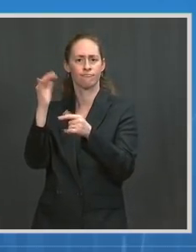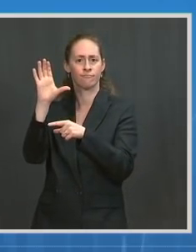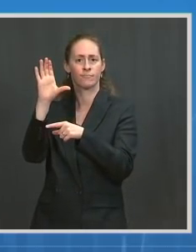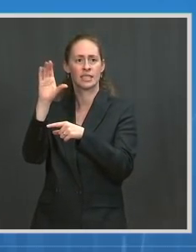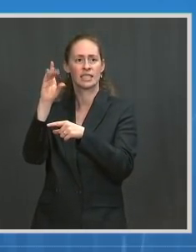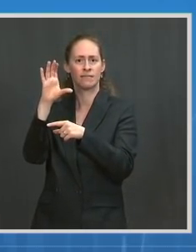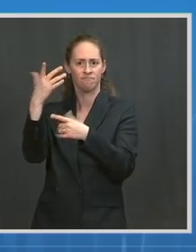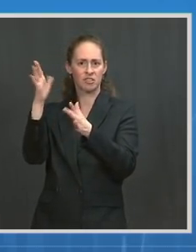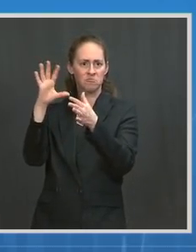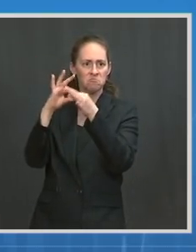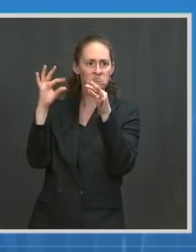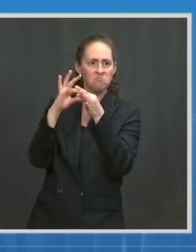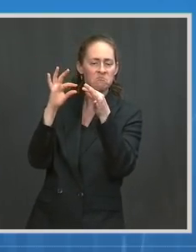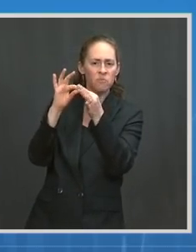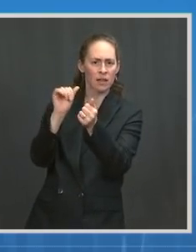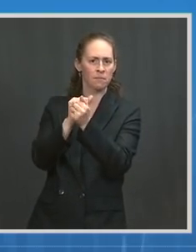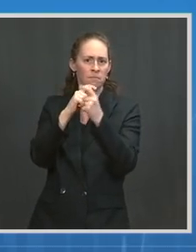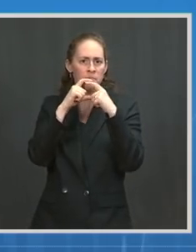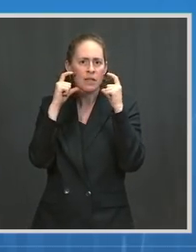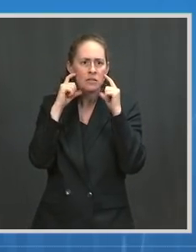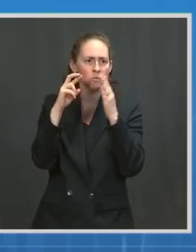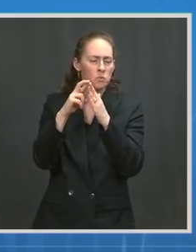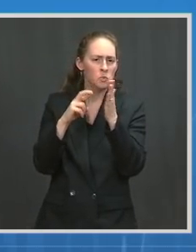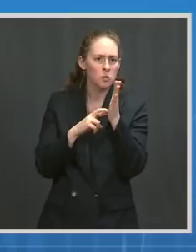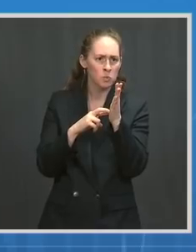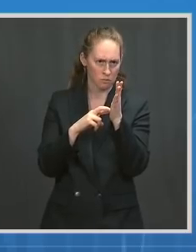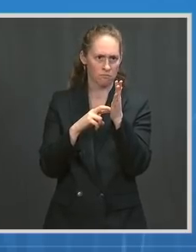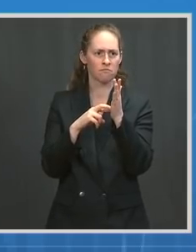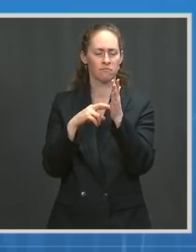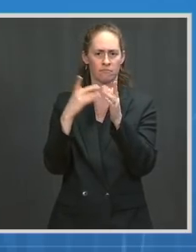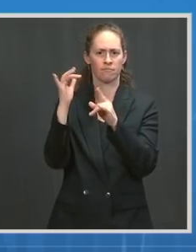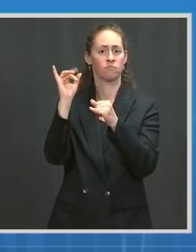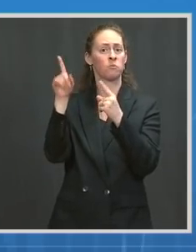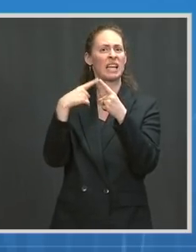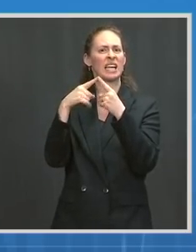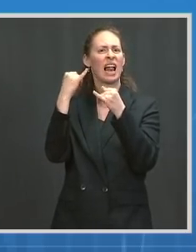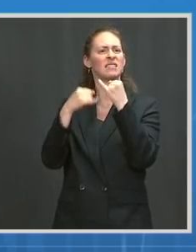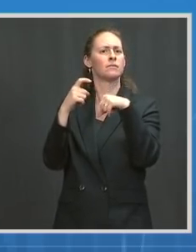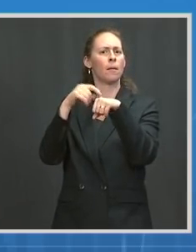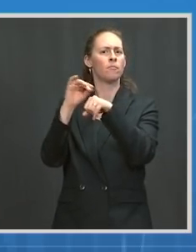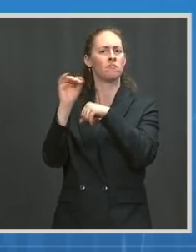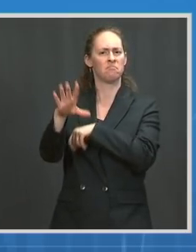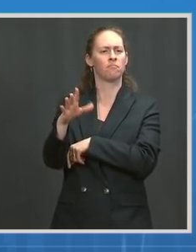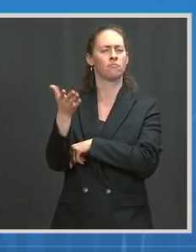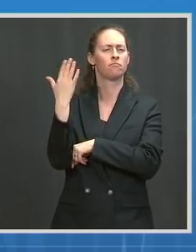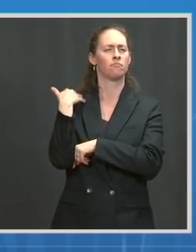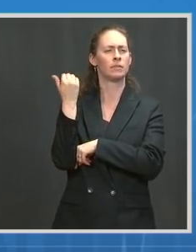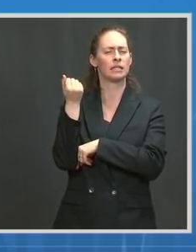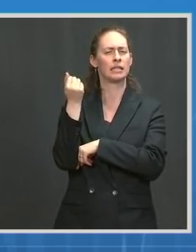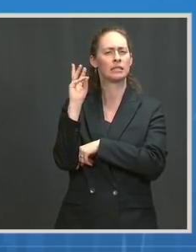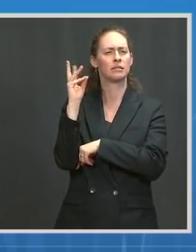We also saw heavy criticism in the last week for moving too slow. Has the science really changed in 16 days